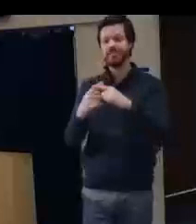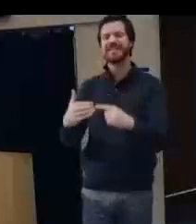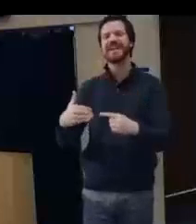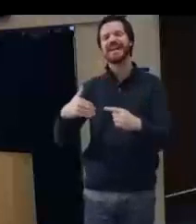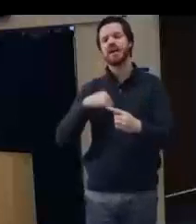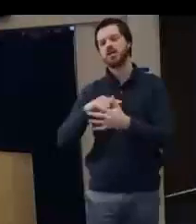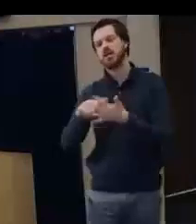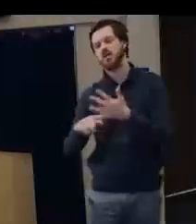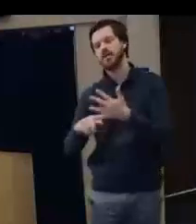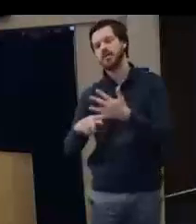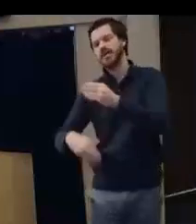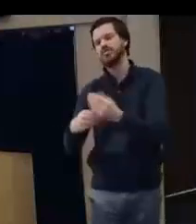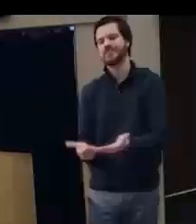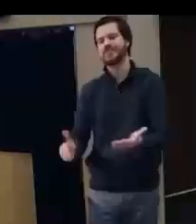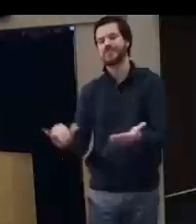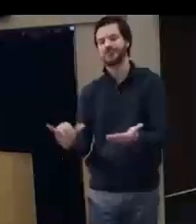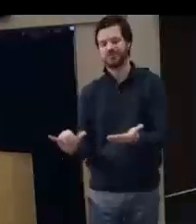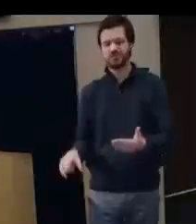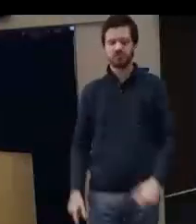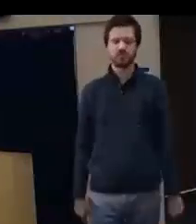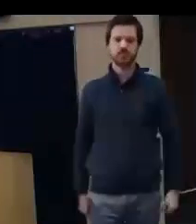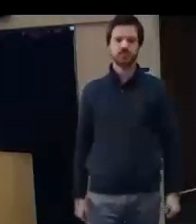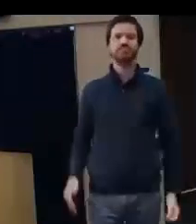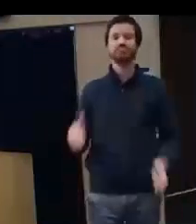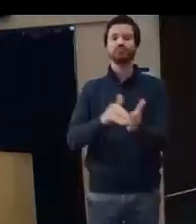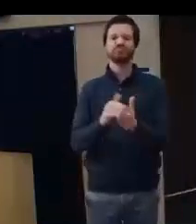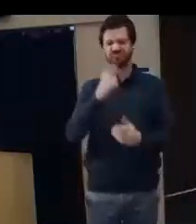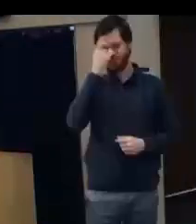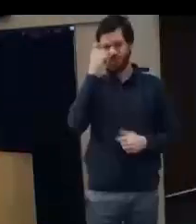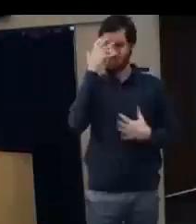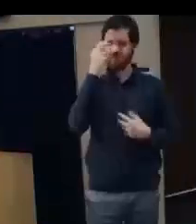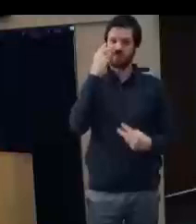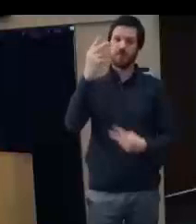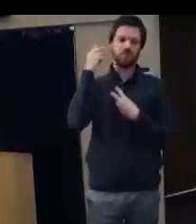set of additional challenges as heart patients they often have traumatic memories of pediatric